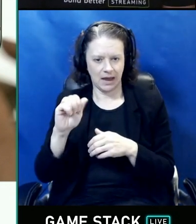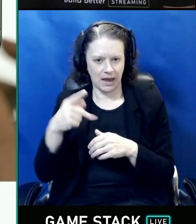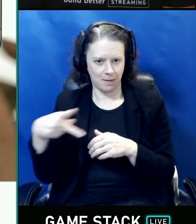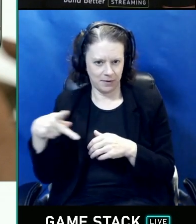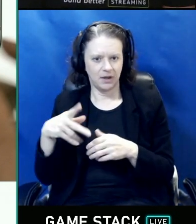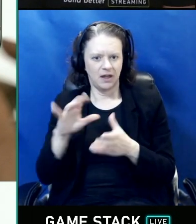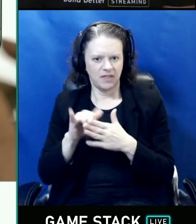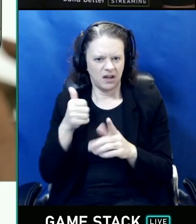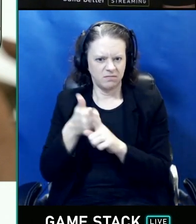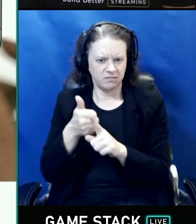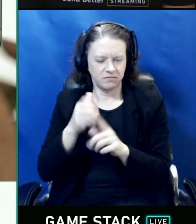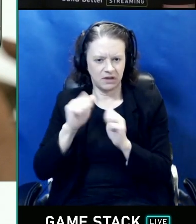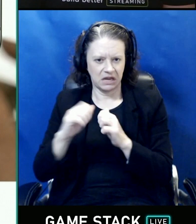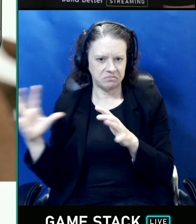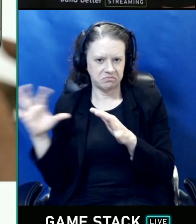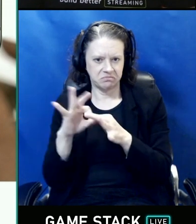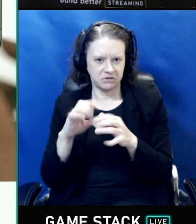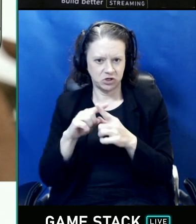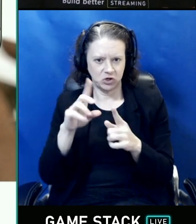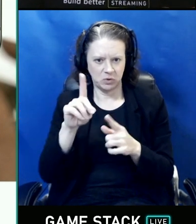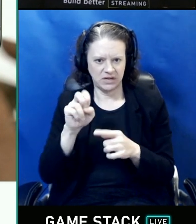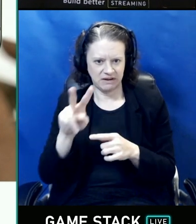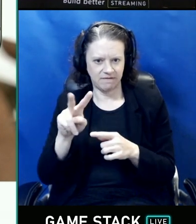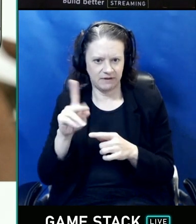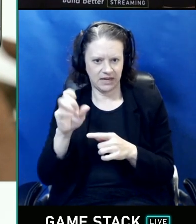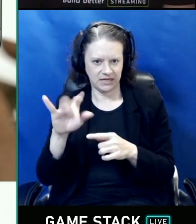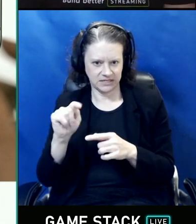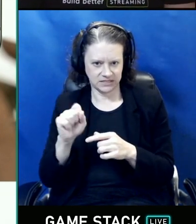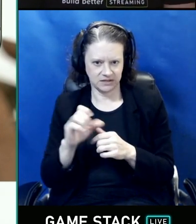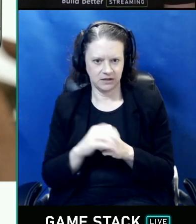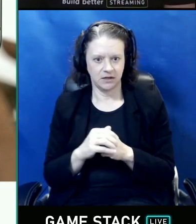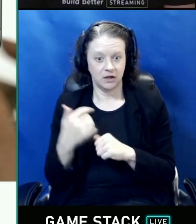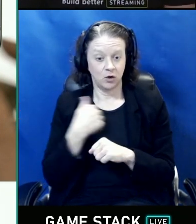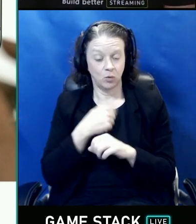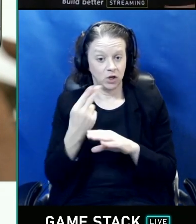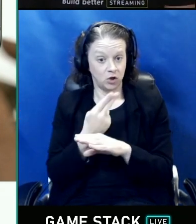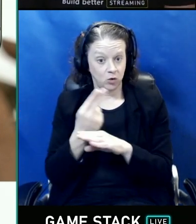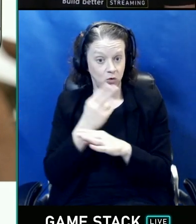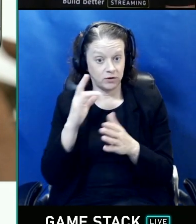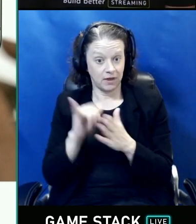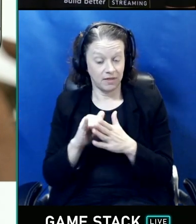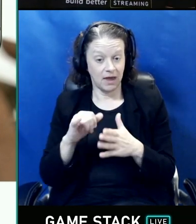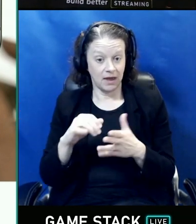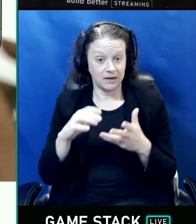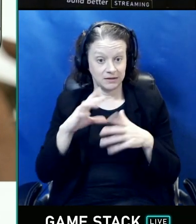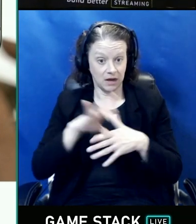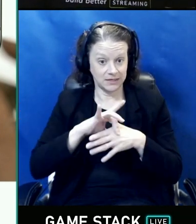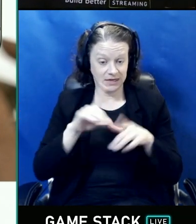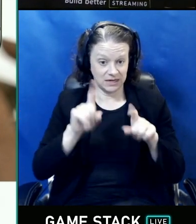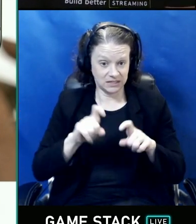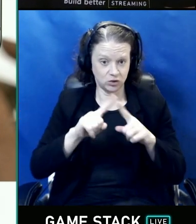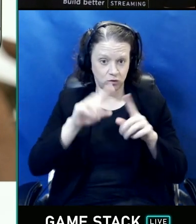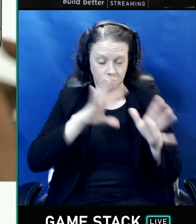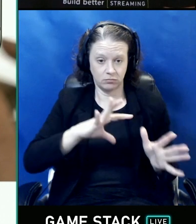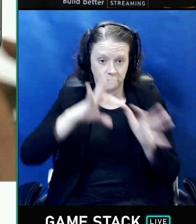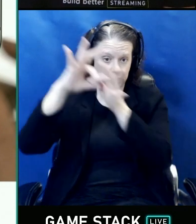dev kits. We use that Content Test application to connect back to the Xbox development kits on our desks, and